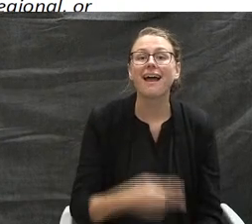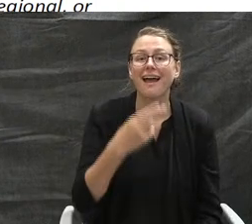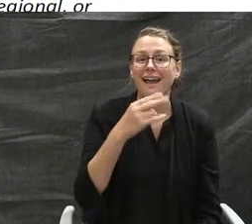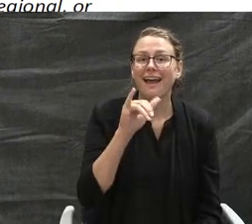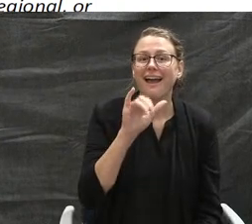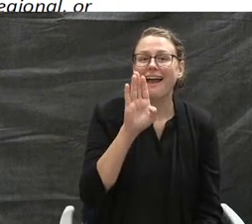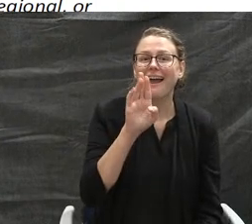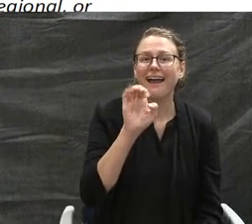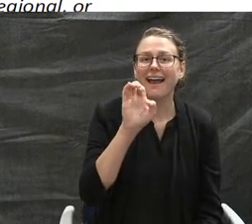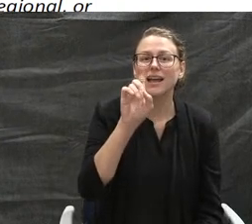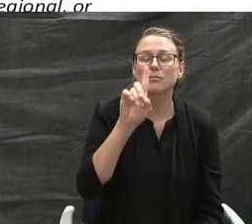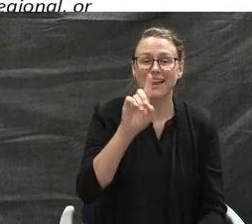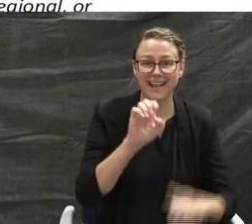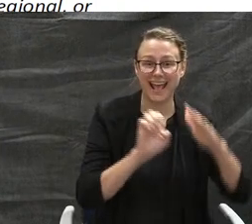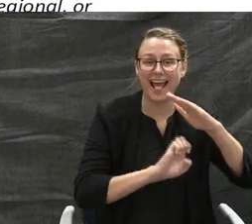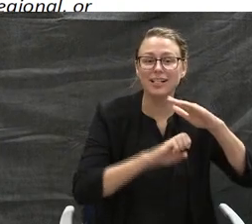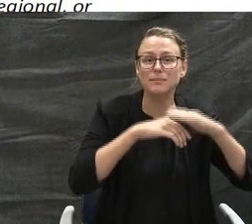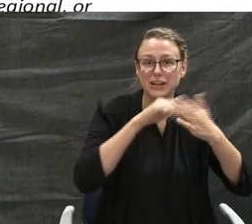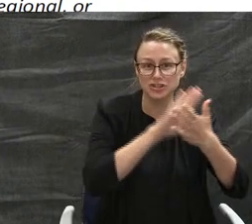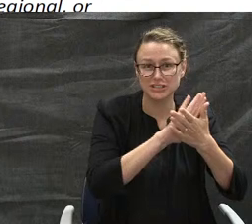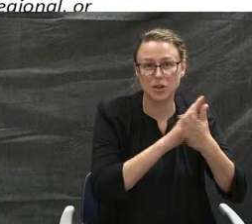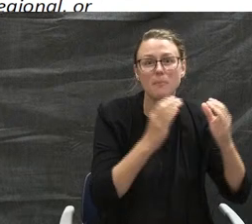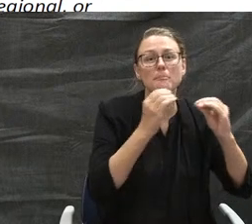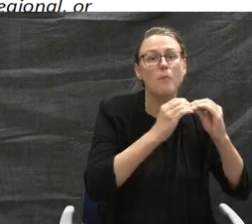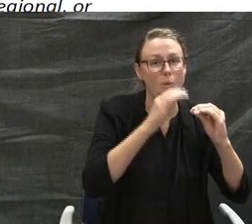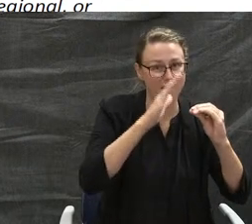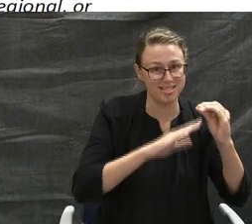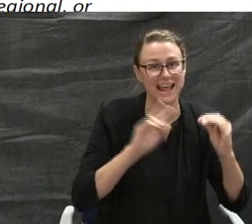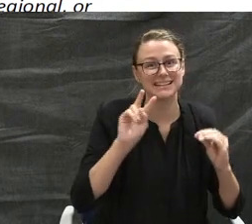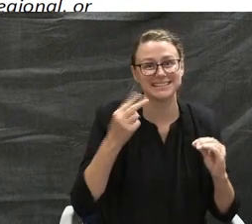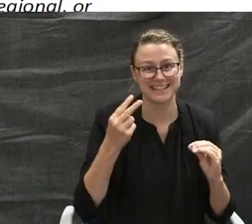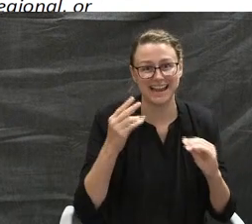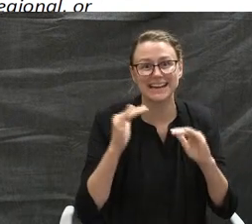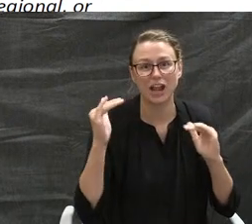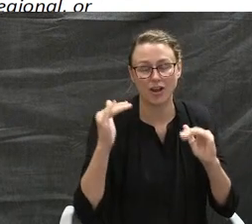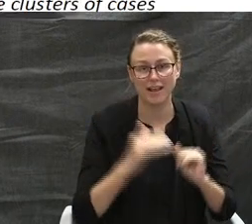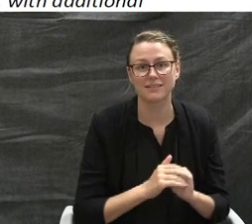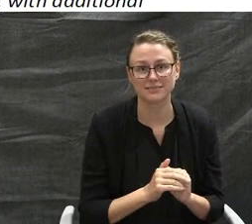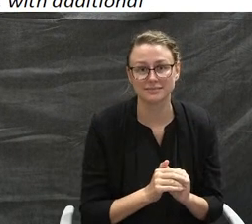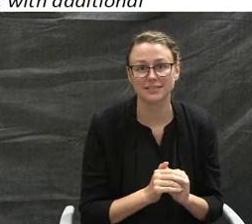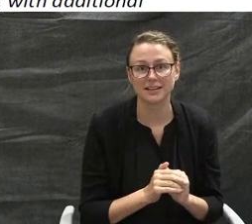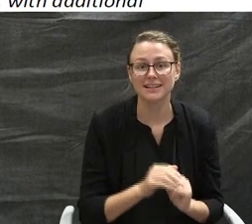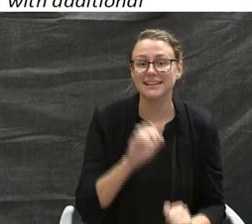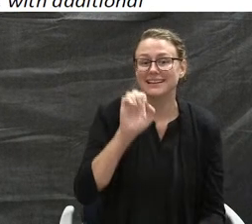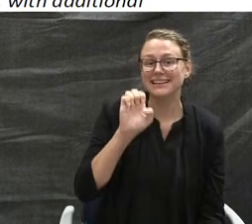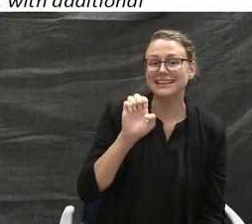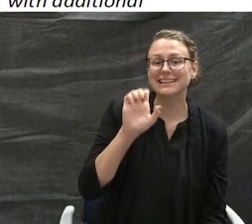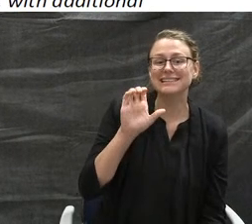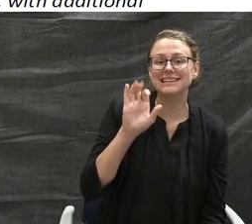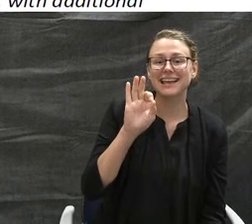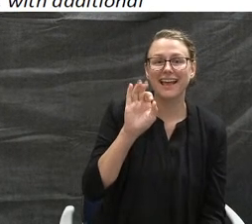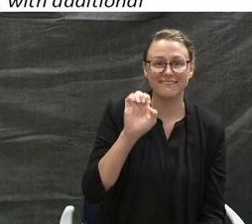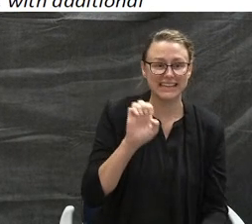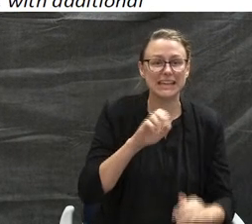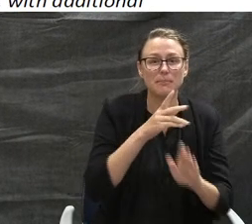with elementary in school more than secondary. And ECFE and preschool. We intend to have in school or